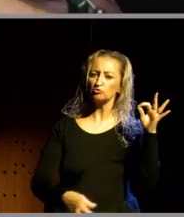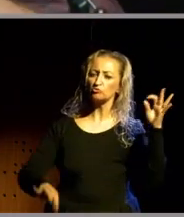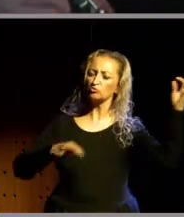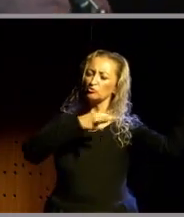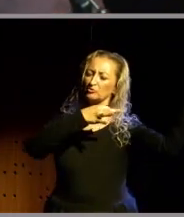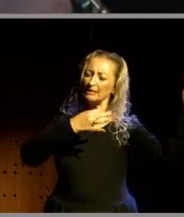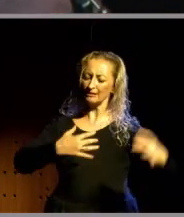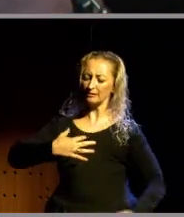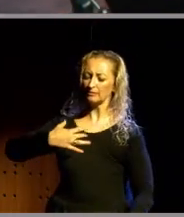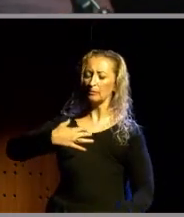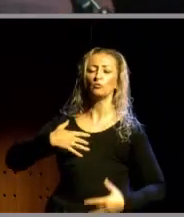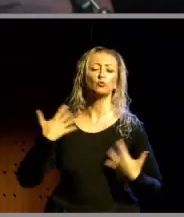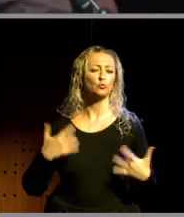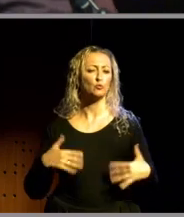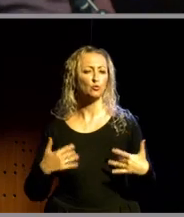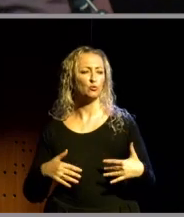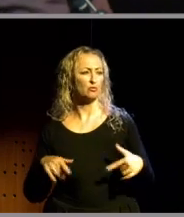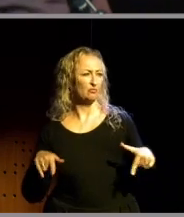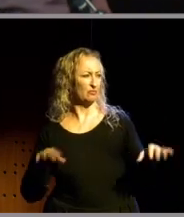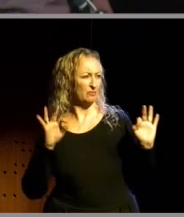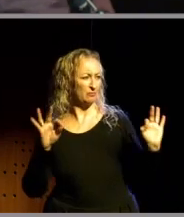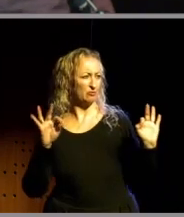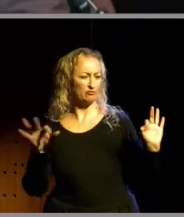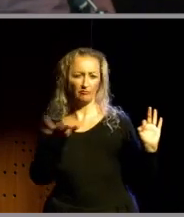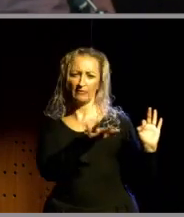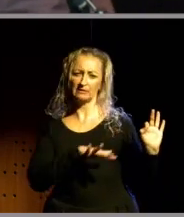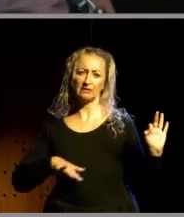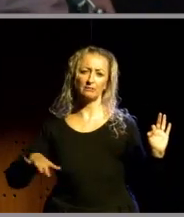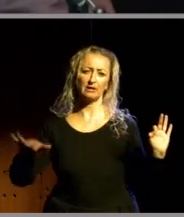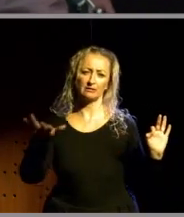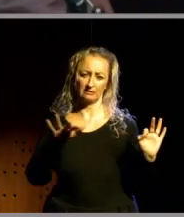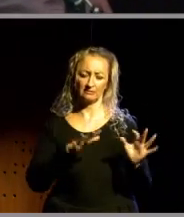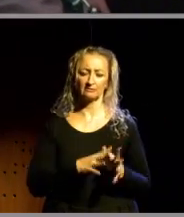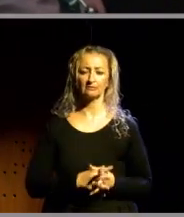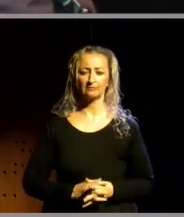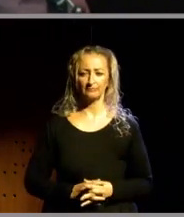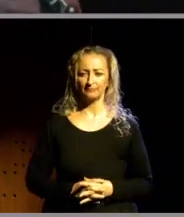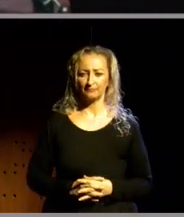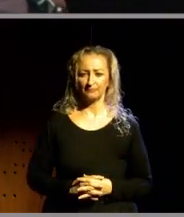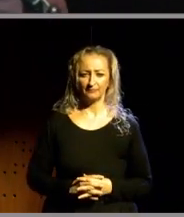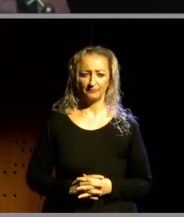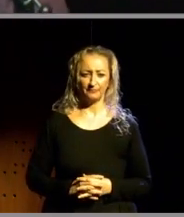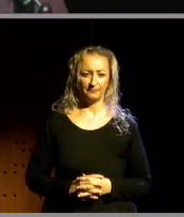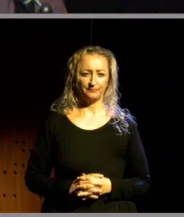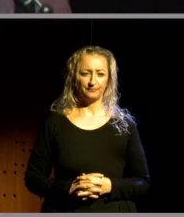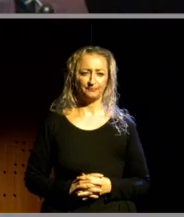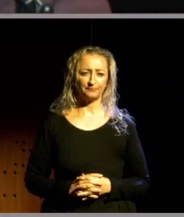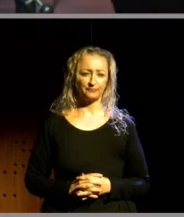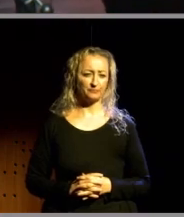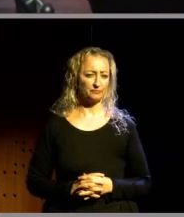which is kind of built for it as well, I think. Well... They're laughing at you. Oh!